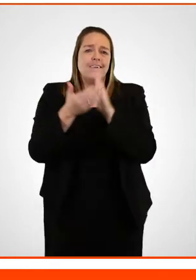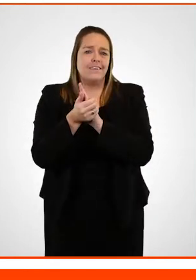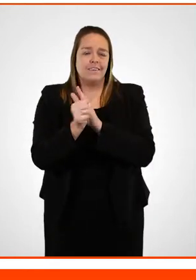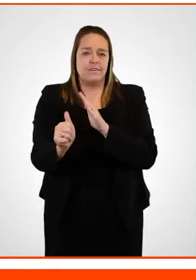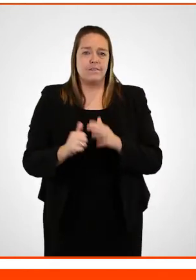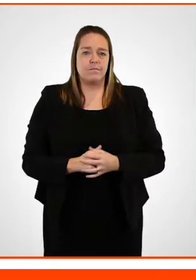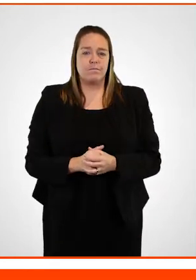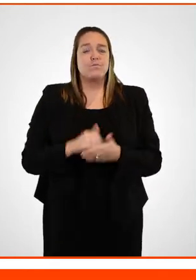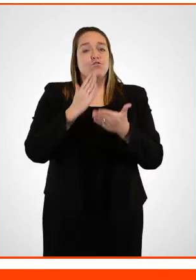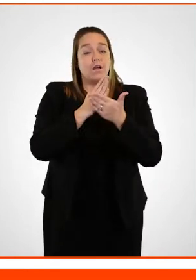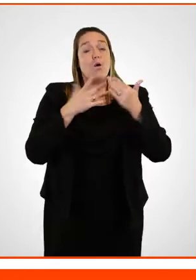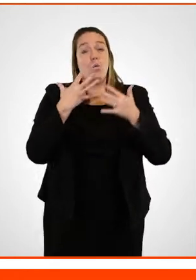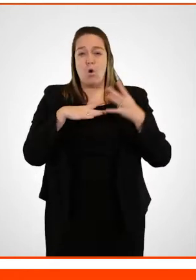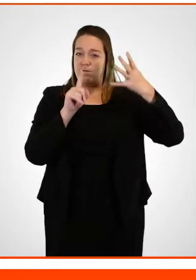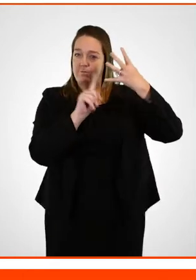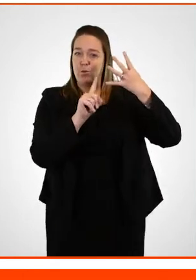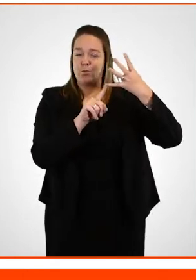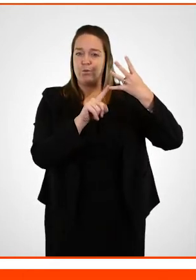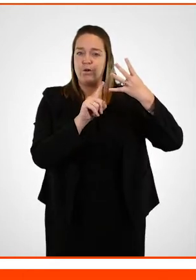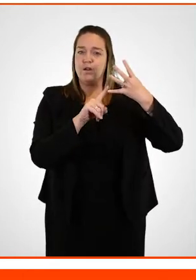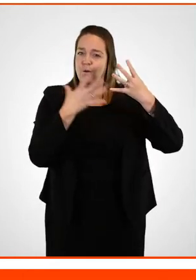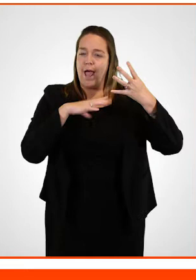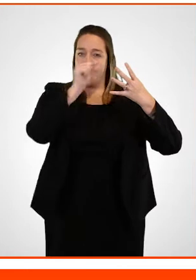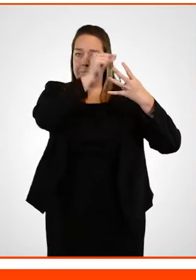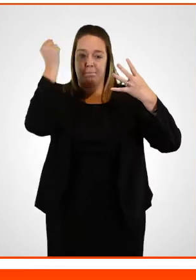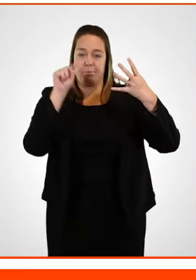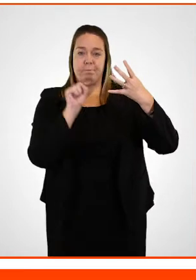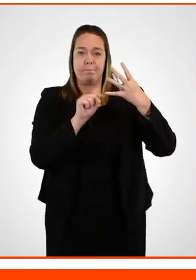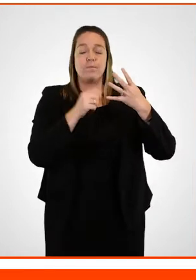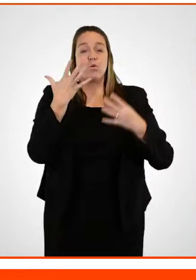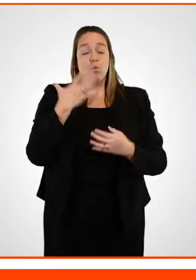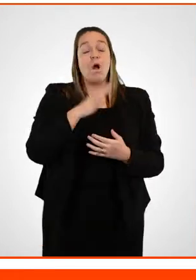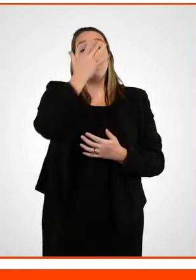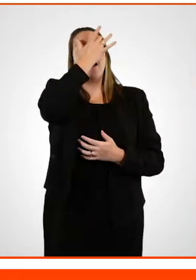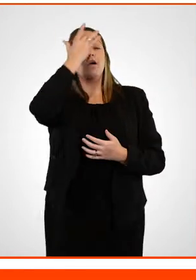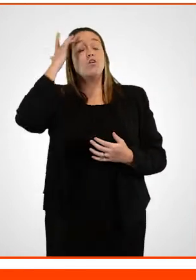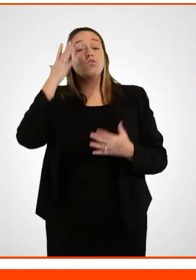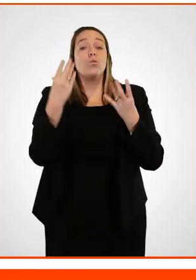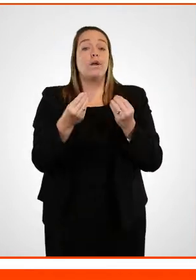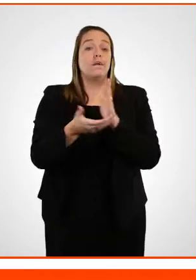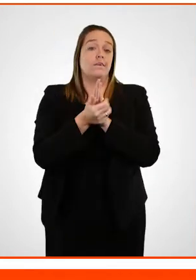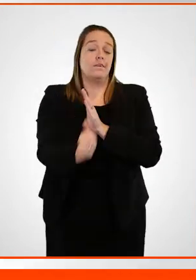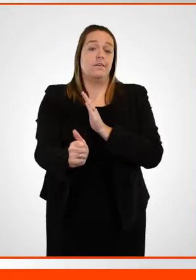But what we really want to do is to get to the last level and that is unconscious competence,